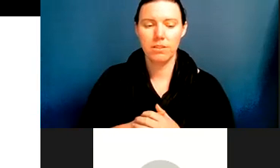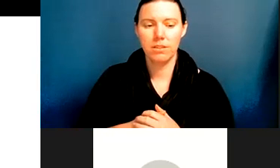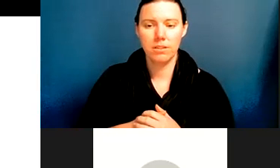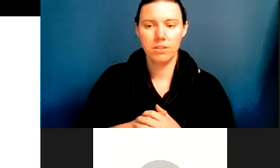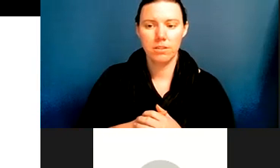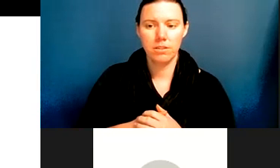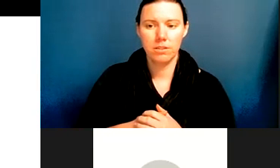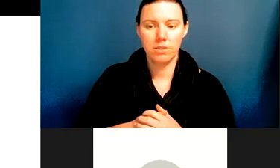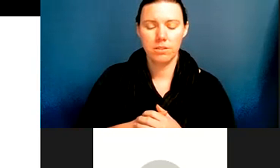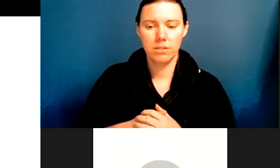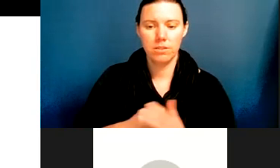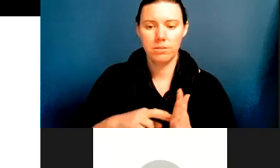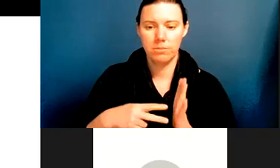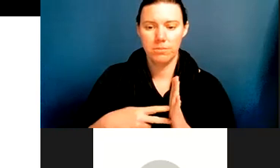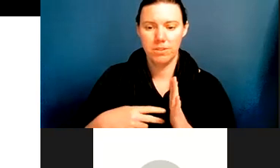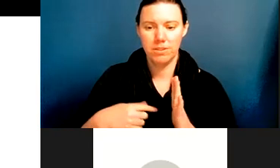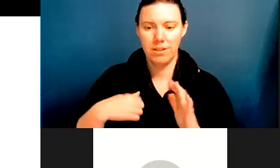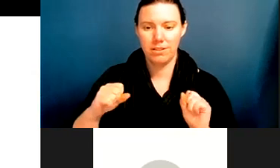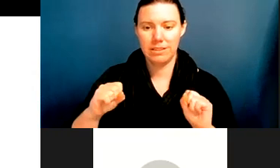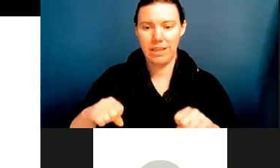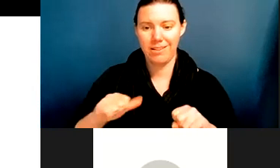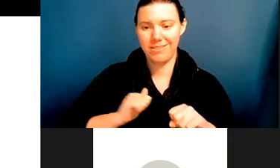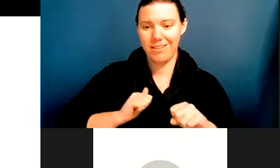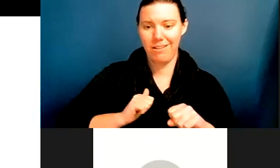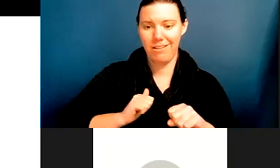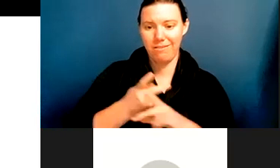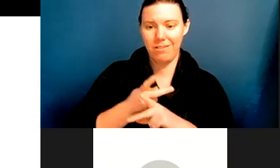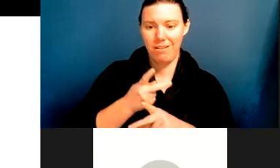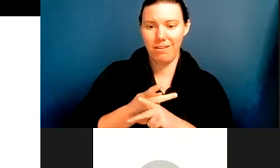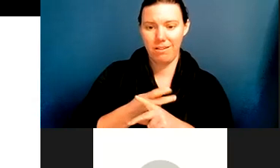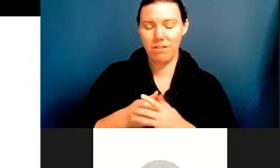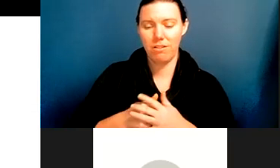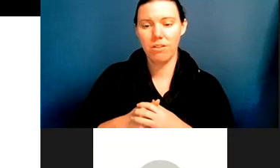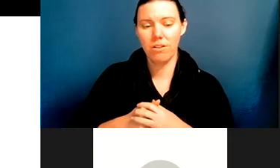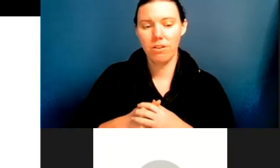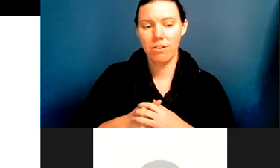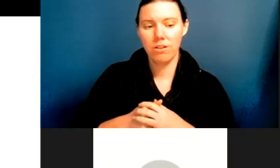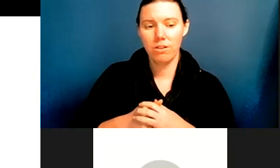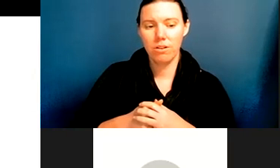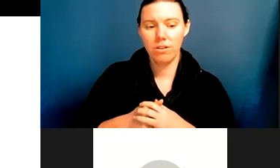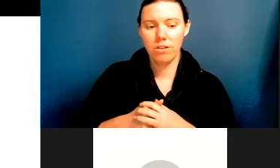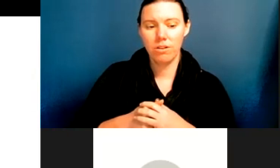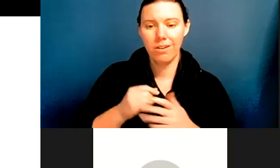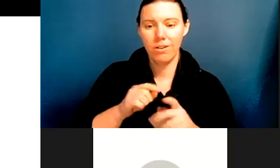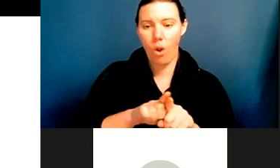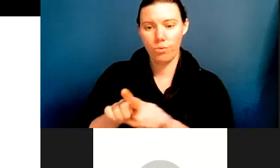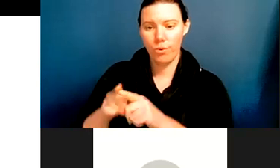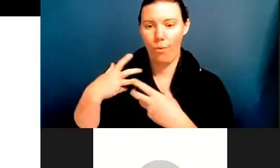is to be able to take care of yourself and also to let healthcare profession know